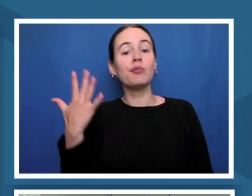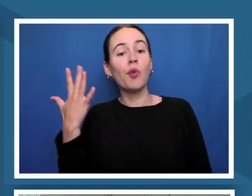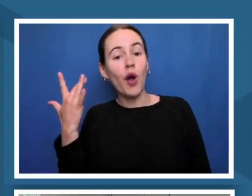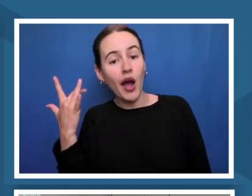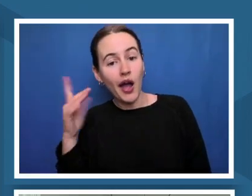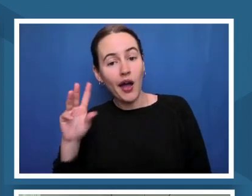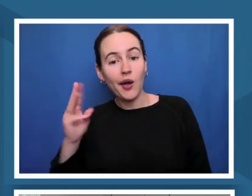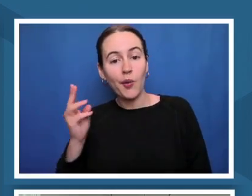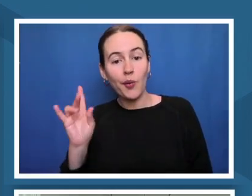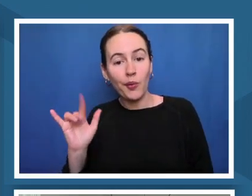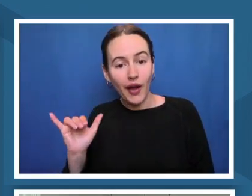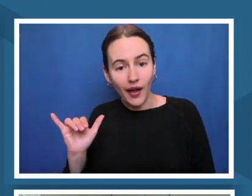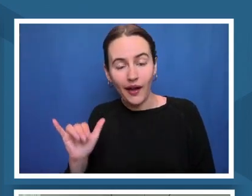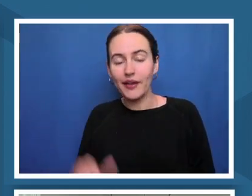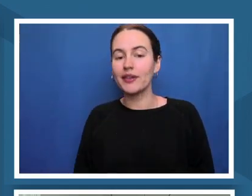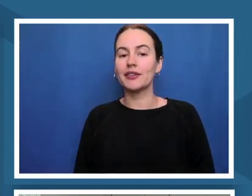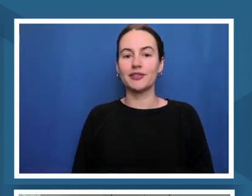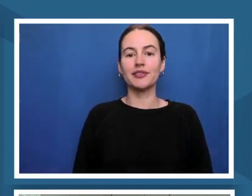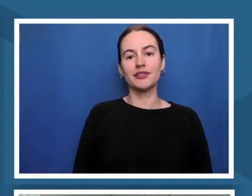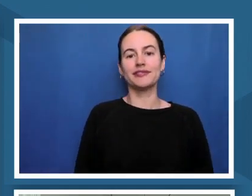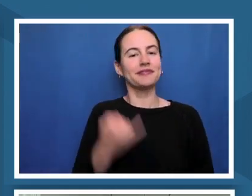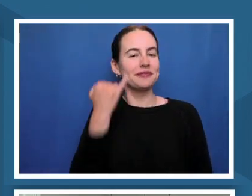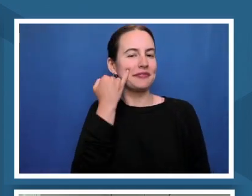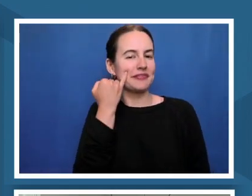if you need a little tip